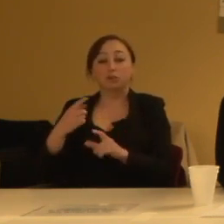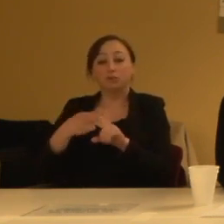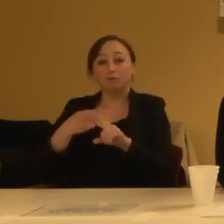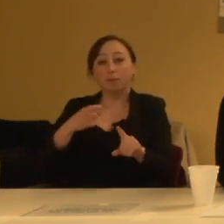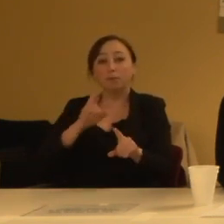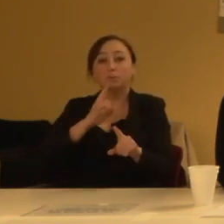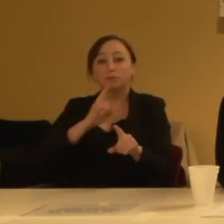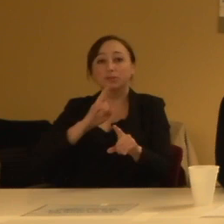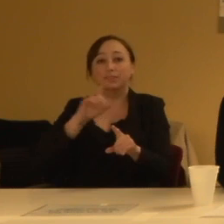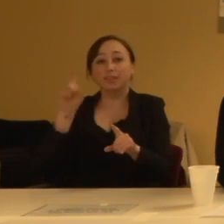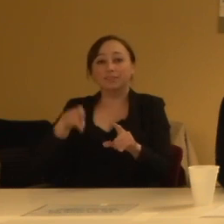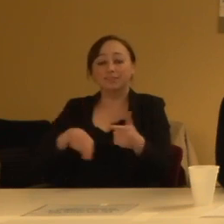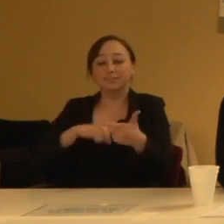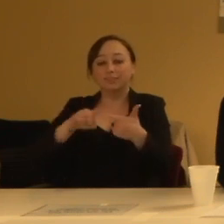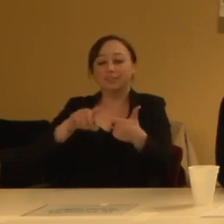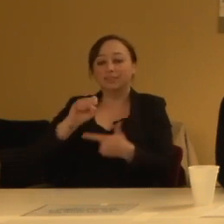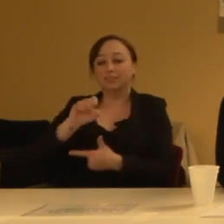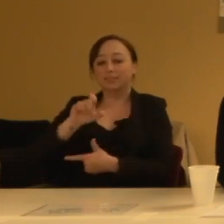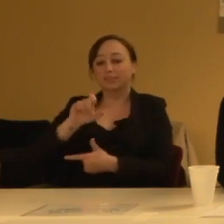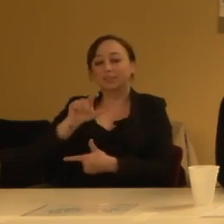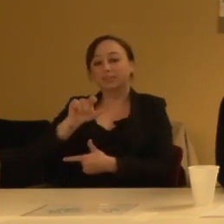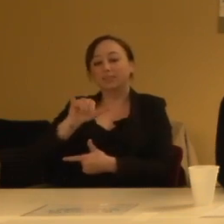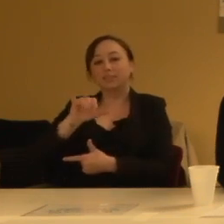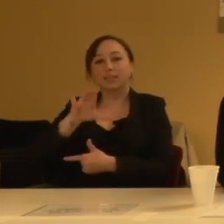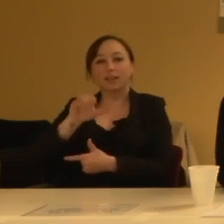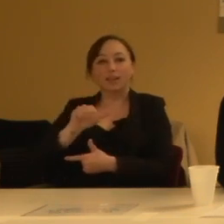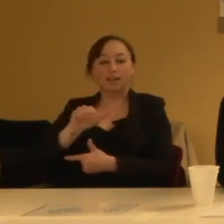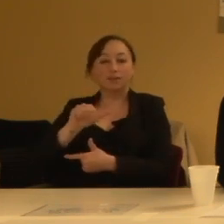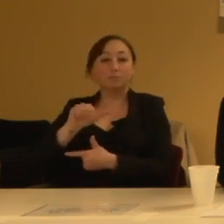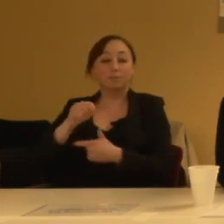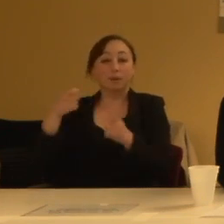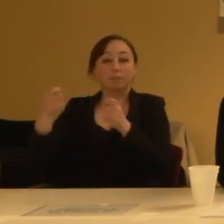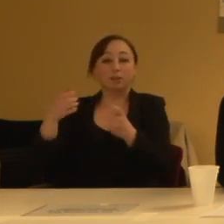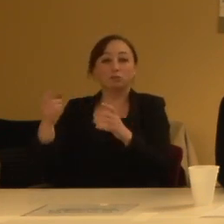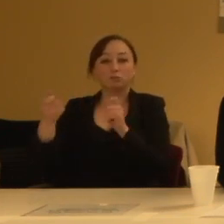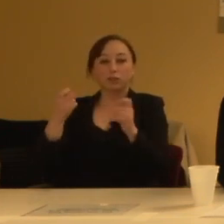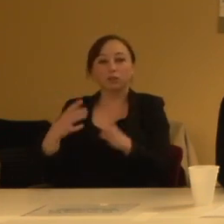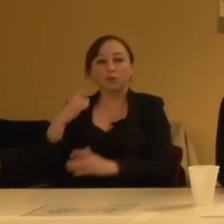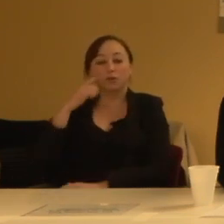Celise Kalke, managing director at Synchronicity Theater Atlanta,